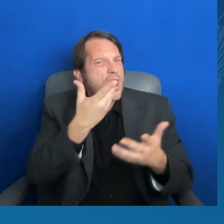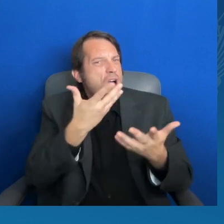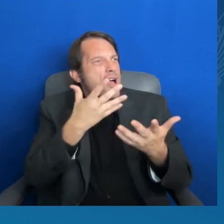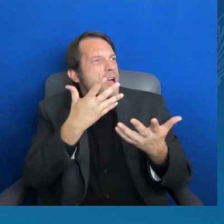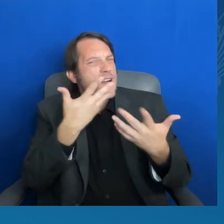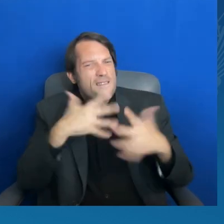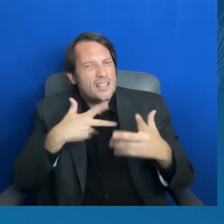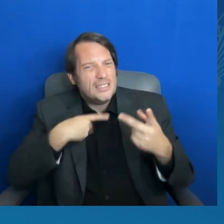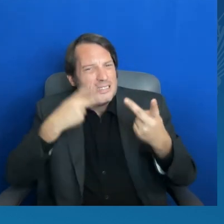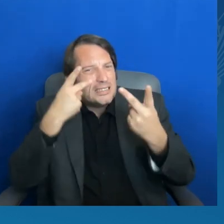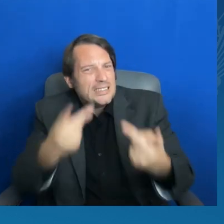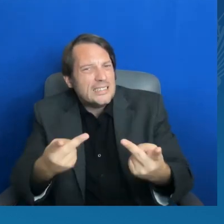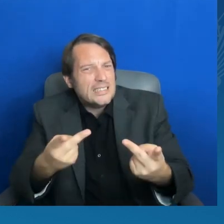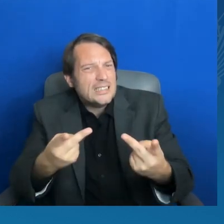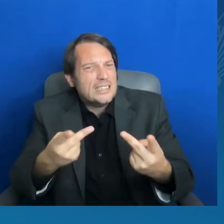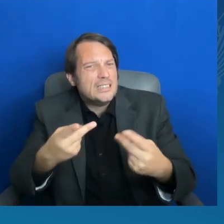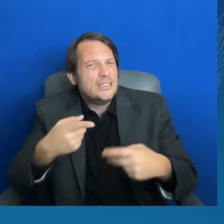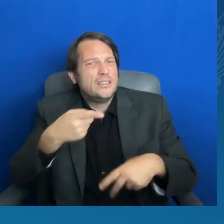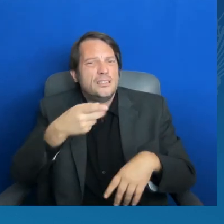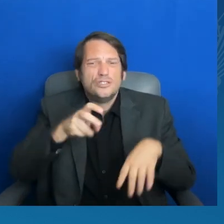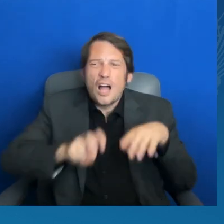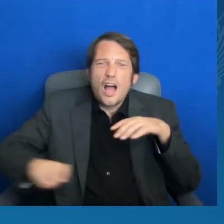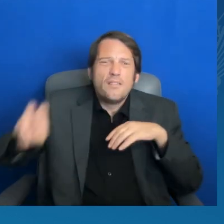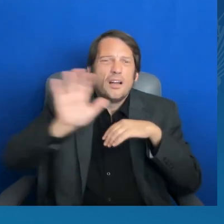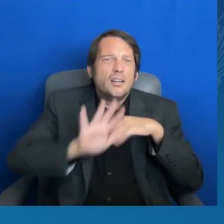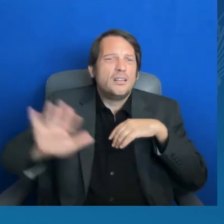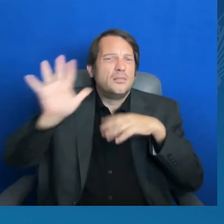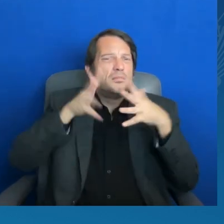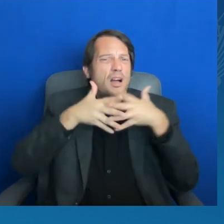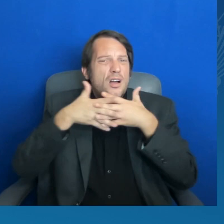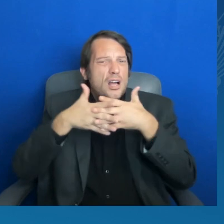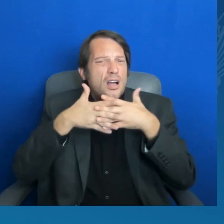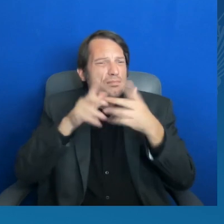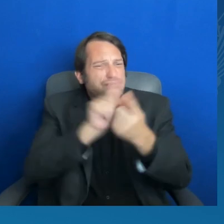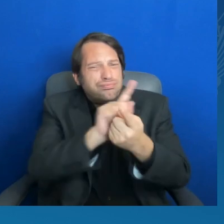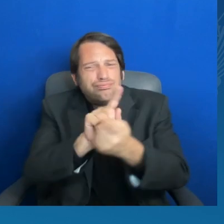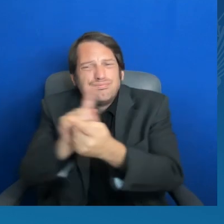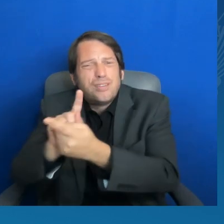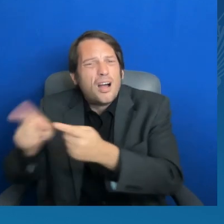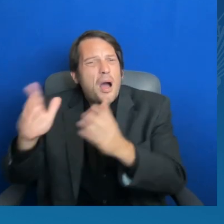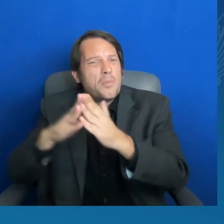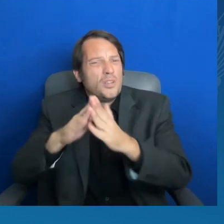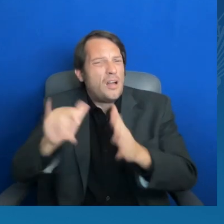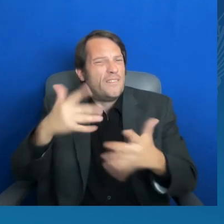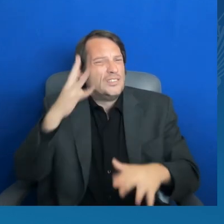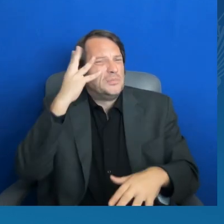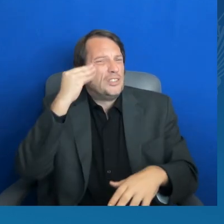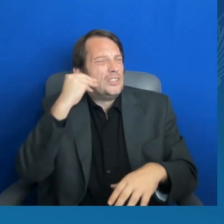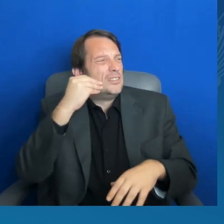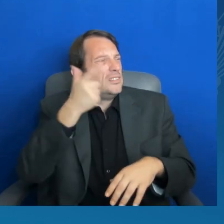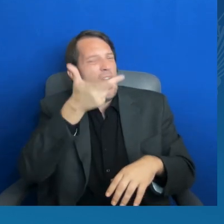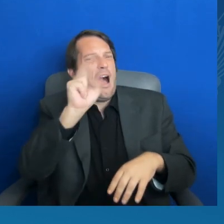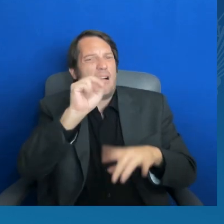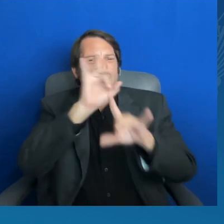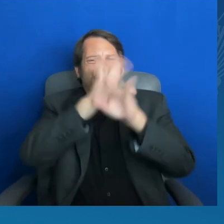impacted by gun violence? Thank you, Madam. The Vice President: Thank you. Thank you. And I had the honor of speaking with you